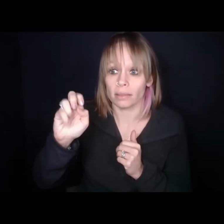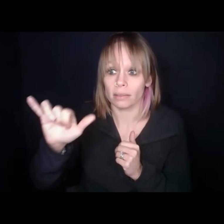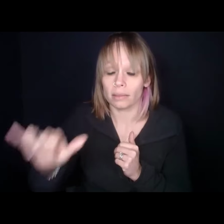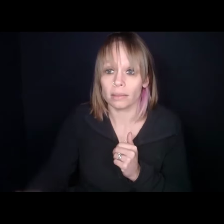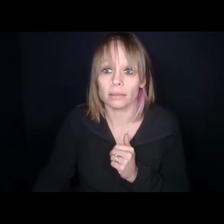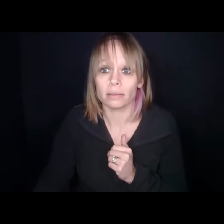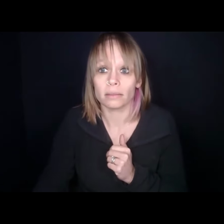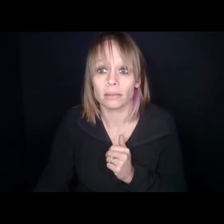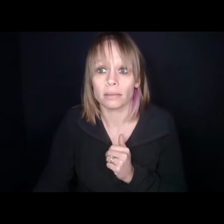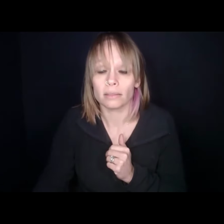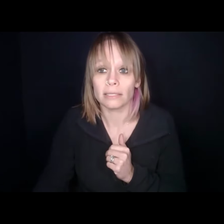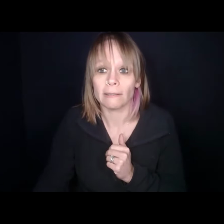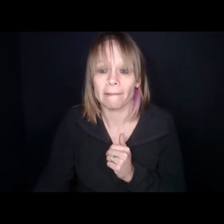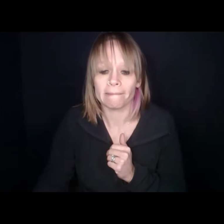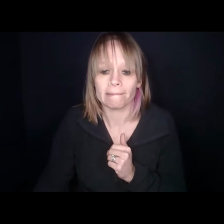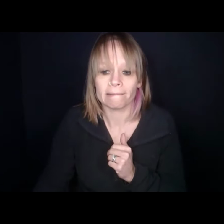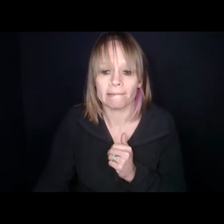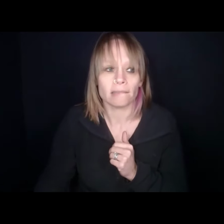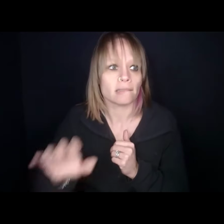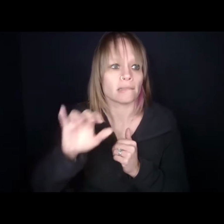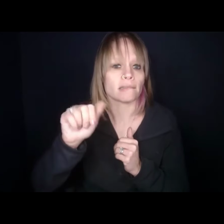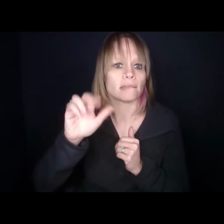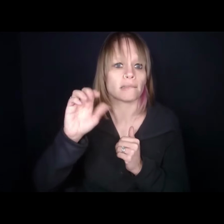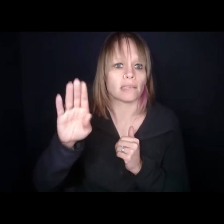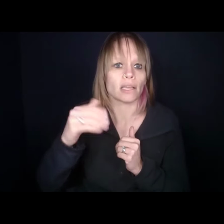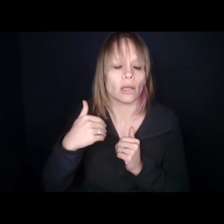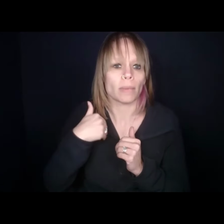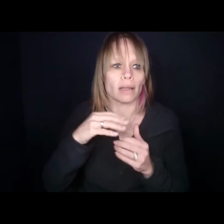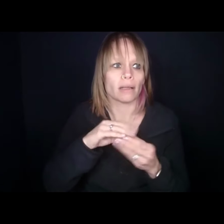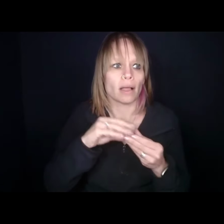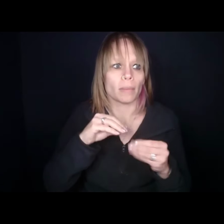Oops. Oh, Jake Jacob had a comment in the chat. I think